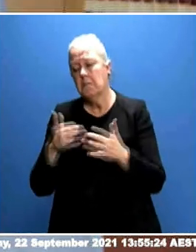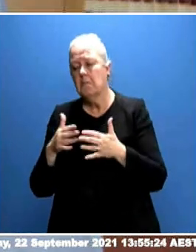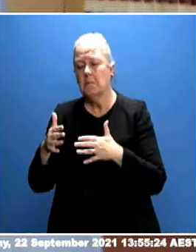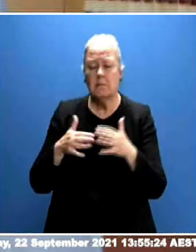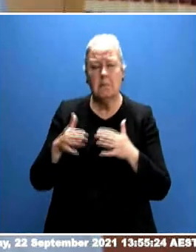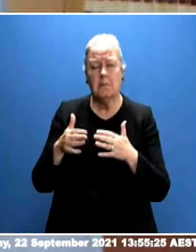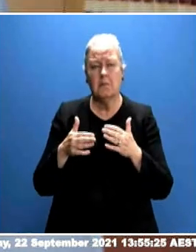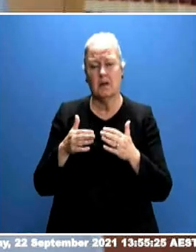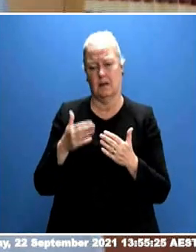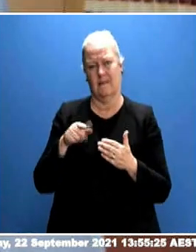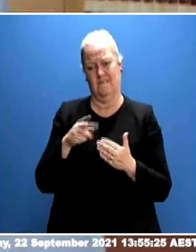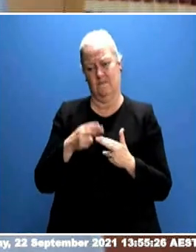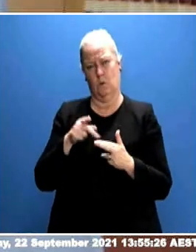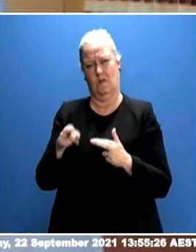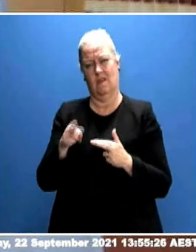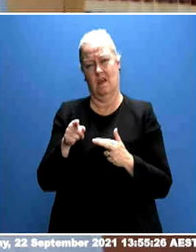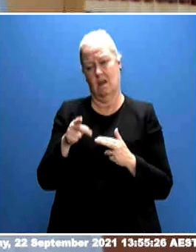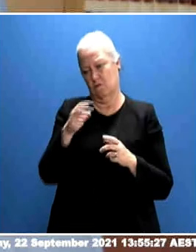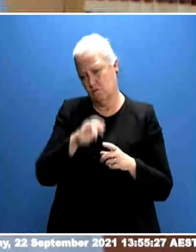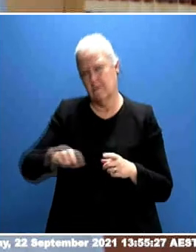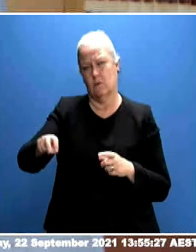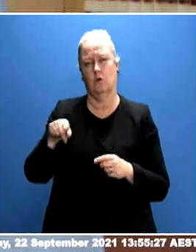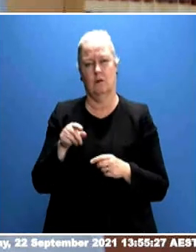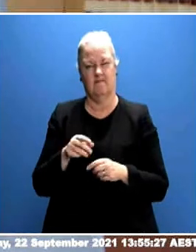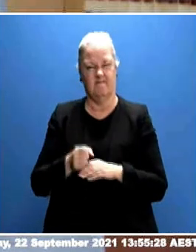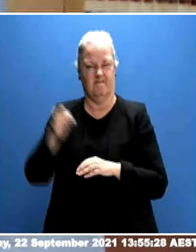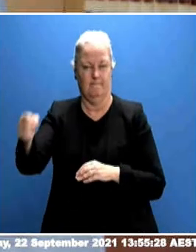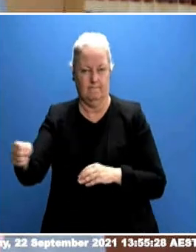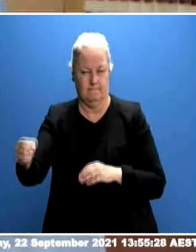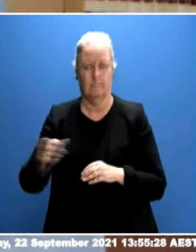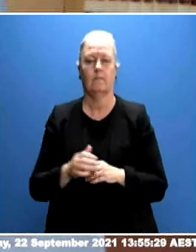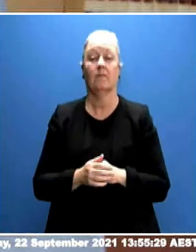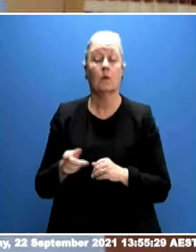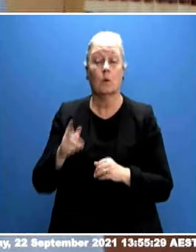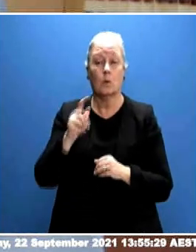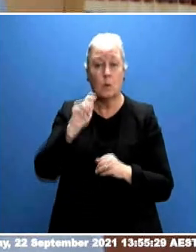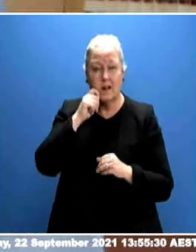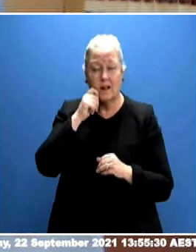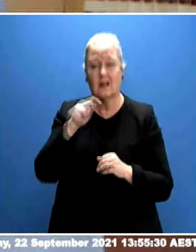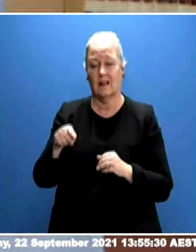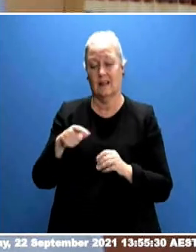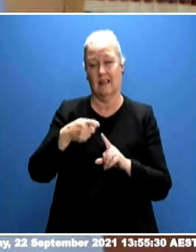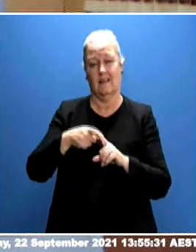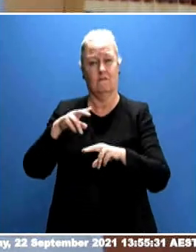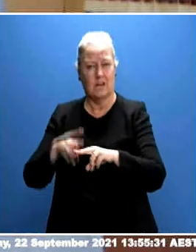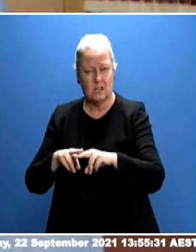The referral is then reviewed by Kath French, who then make a recommendation